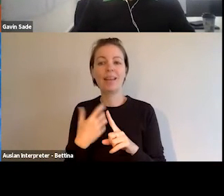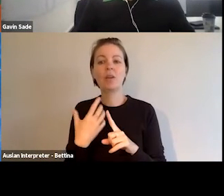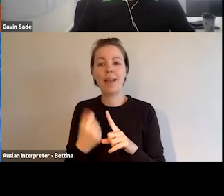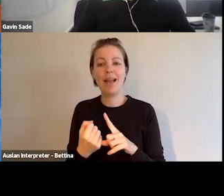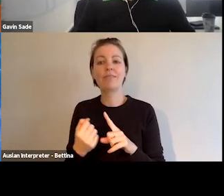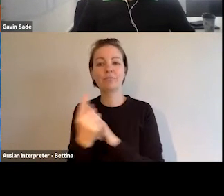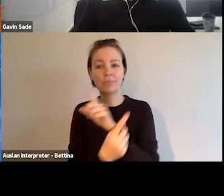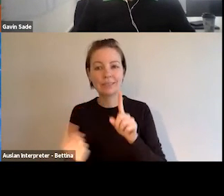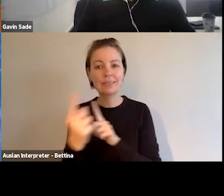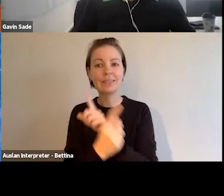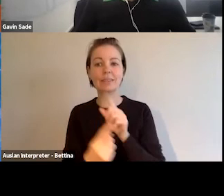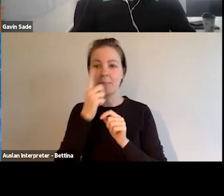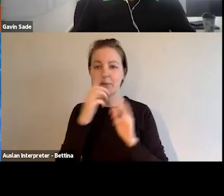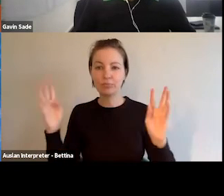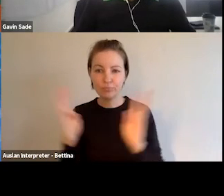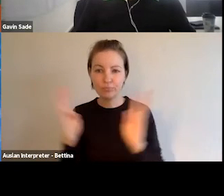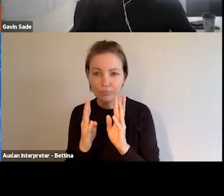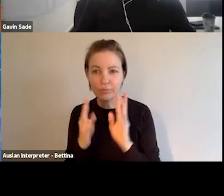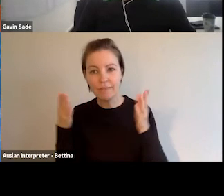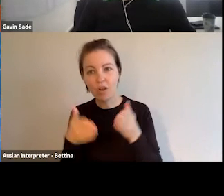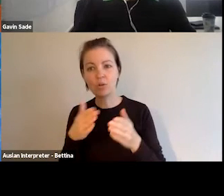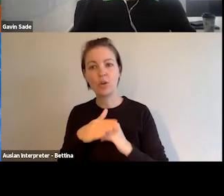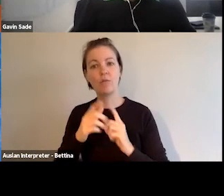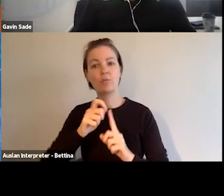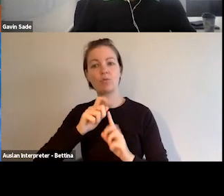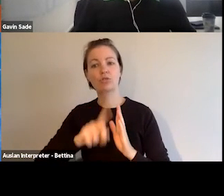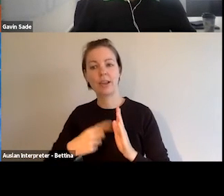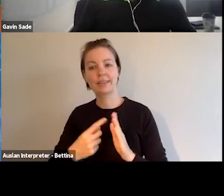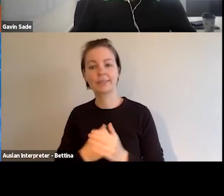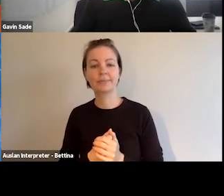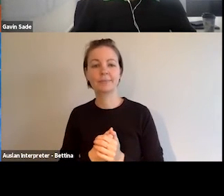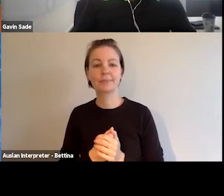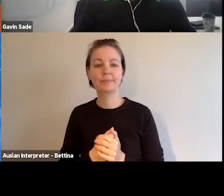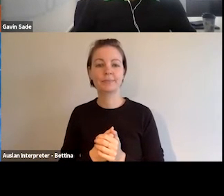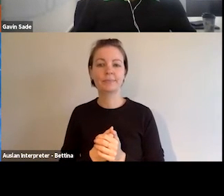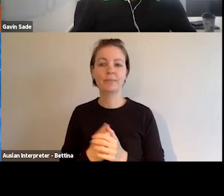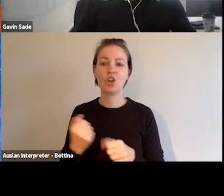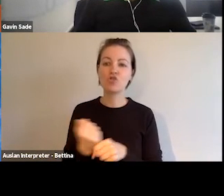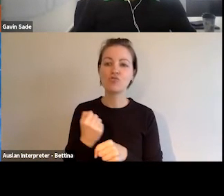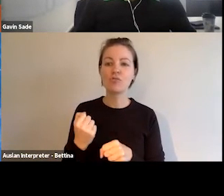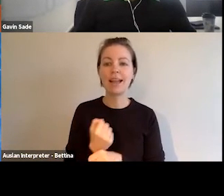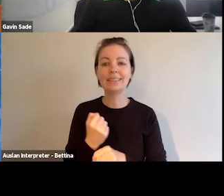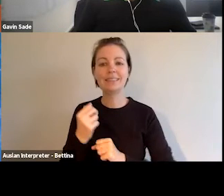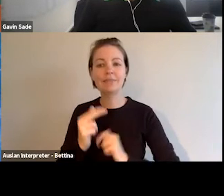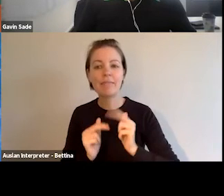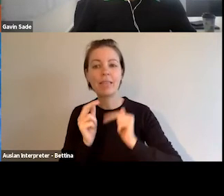together, all focusing on the project. In the sort of things that would go on there would be credit development of the project, production